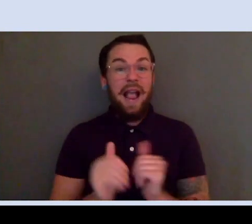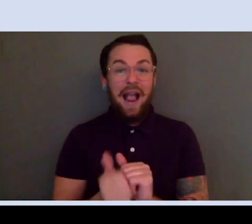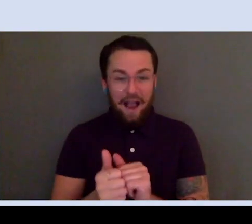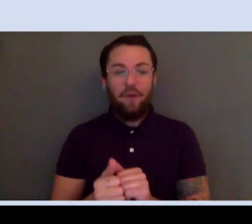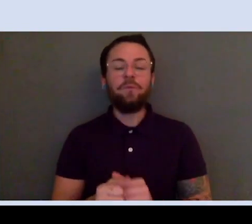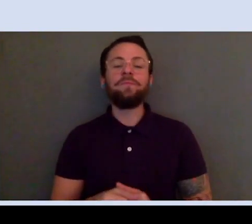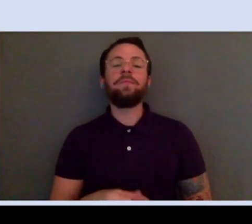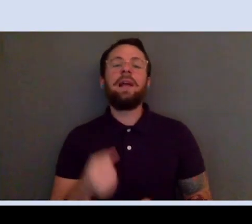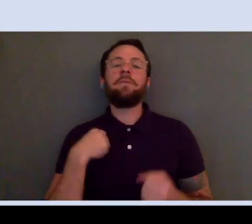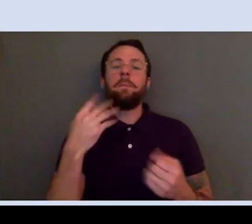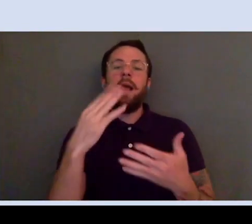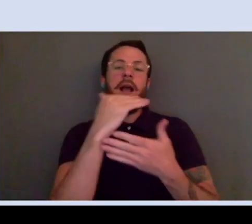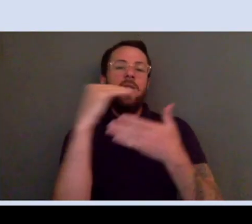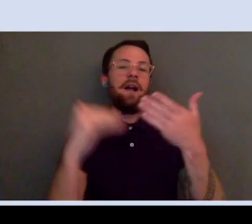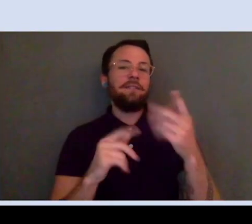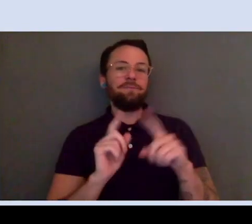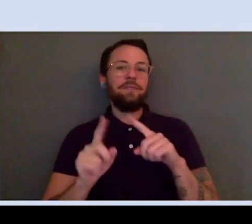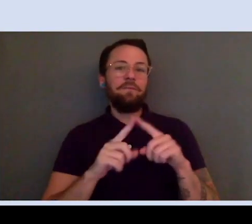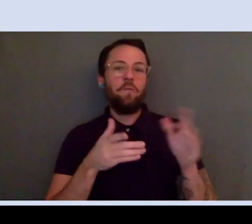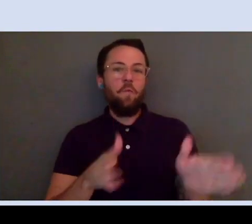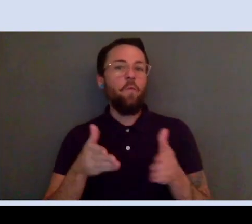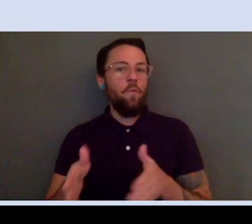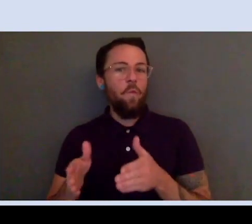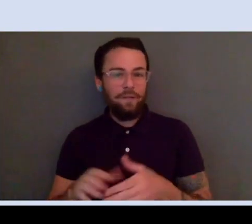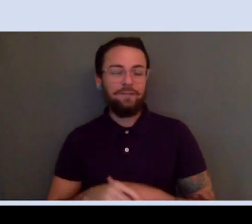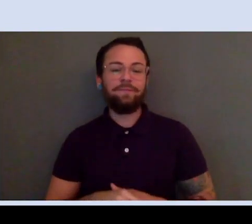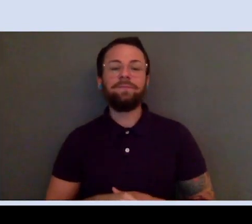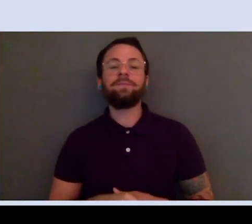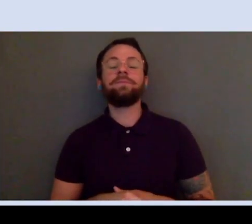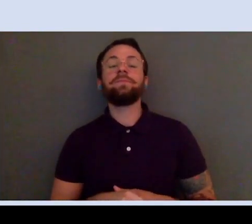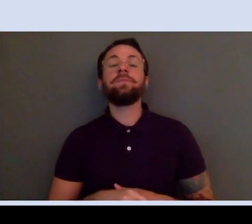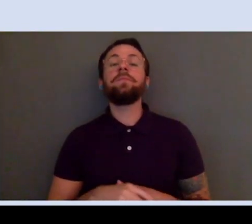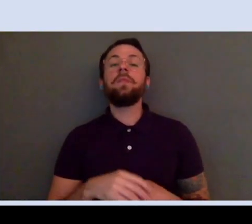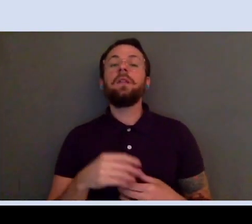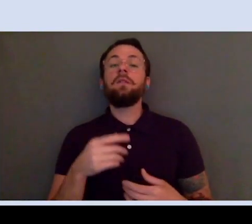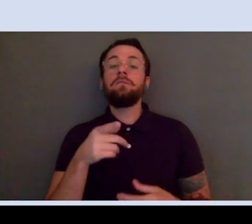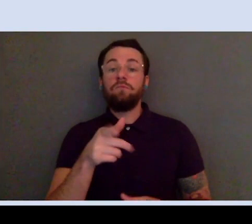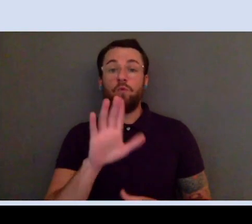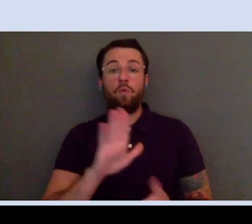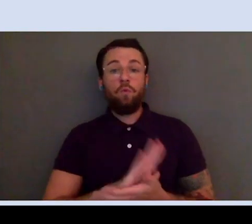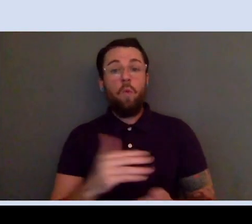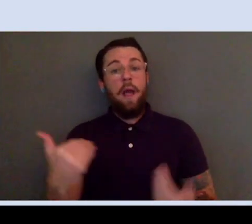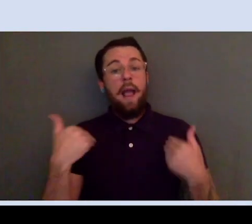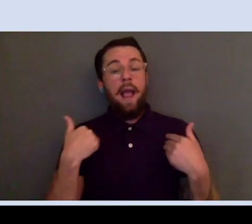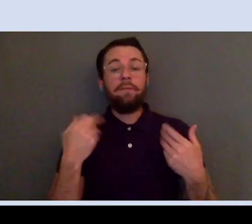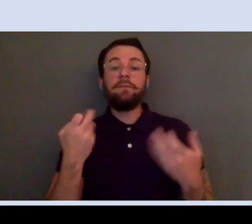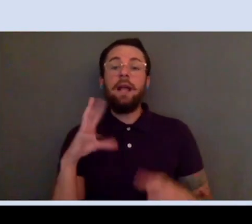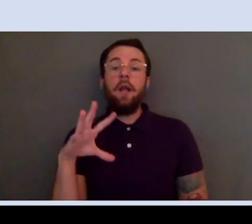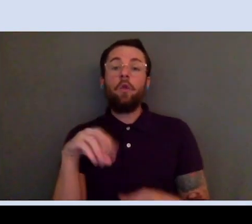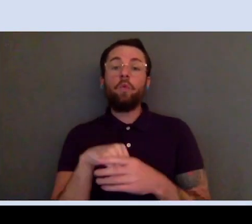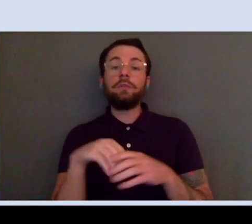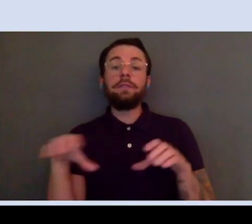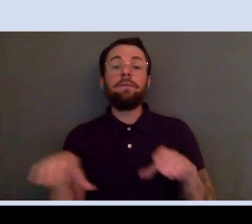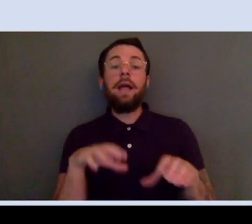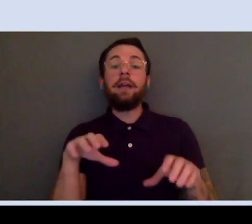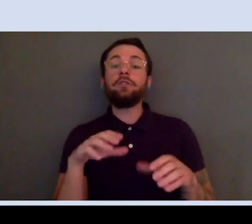and give support to our Deaf LGBTQ students with variety of options that I have outlined